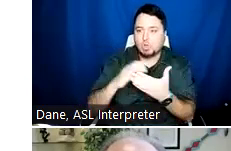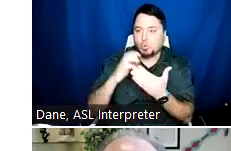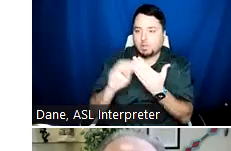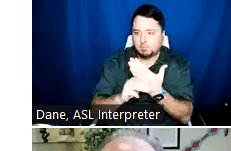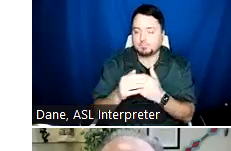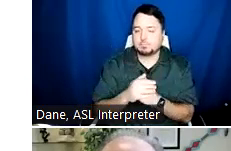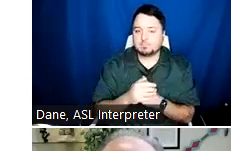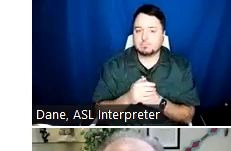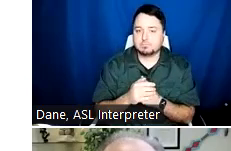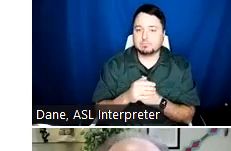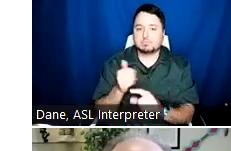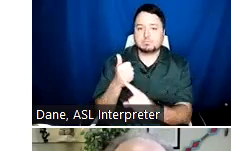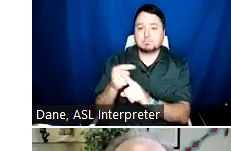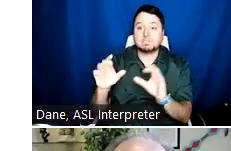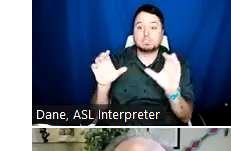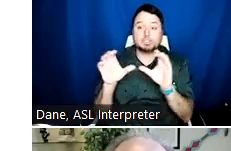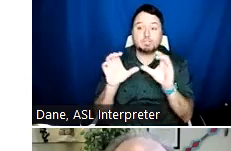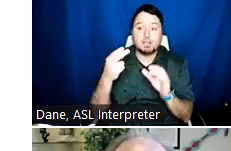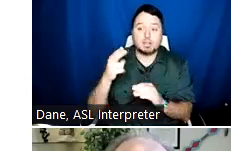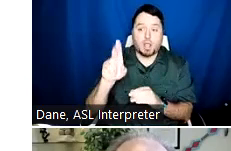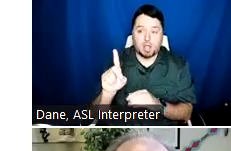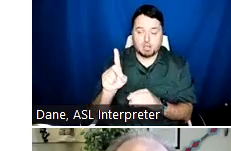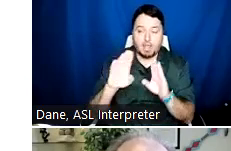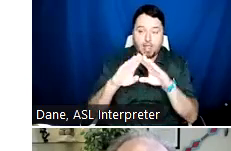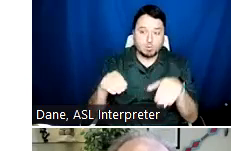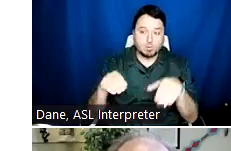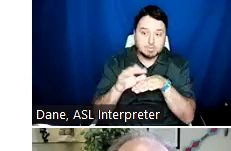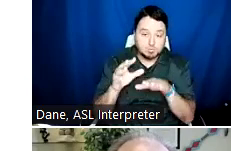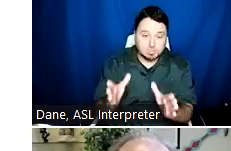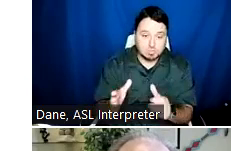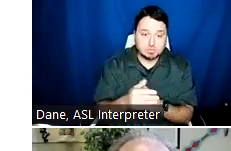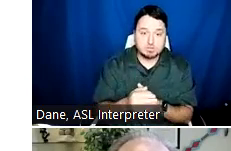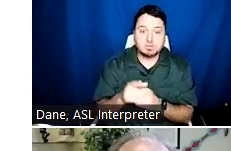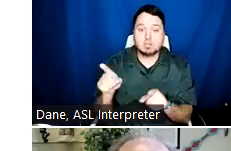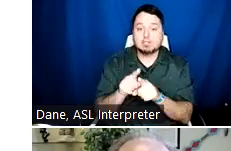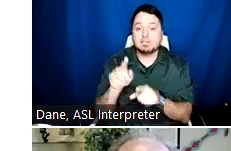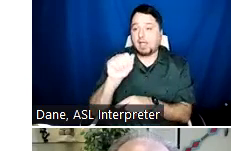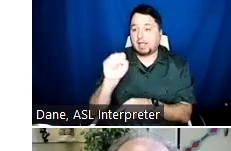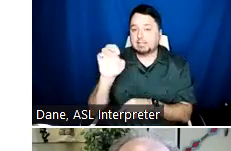a certified HUD Housing Counselor, Credit As An Asset Master Trainer,